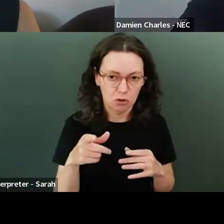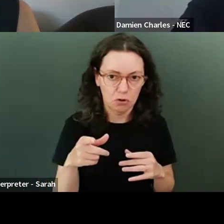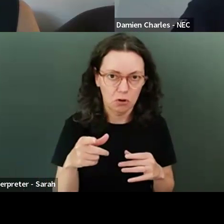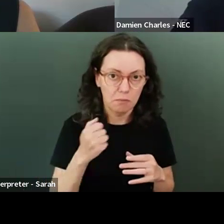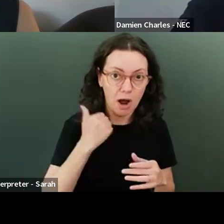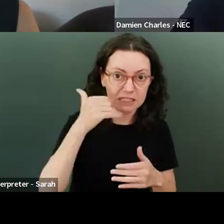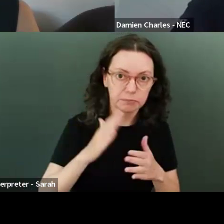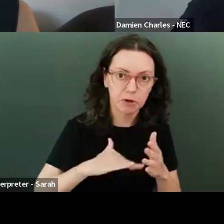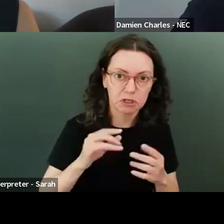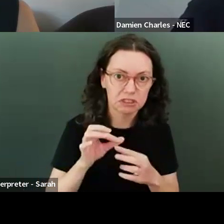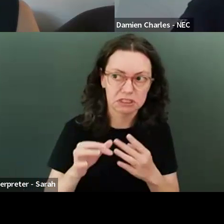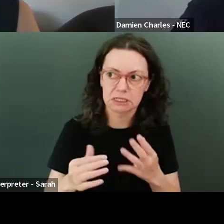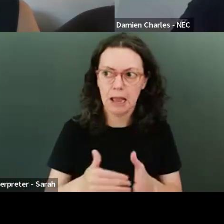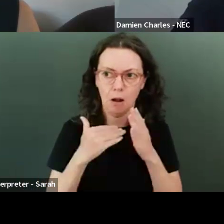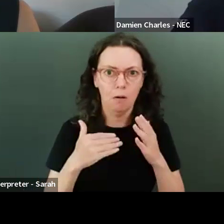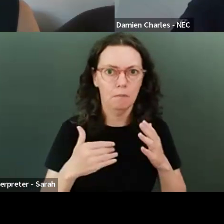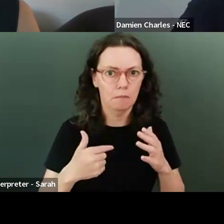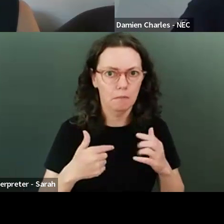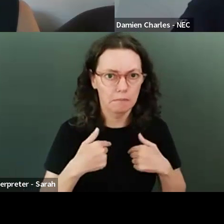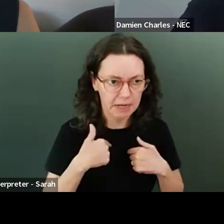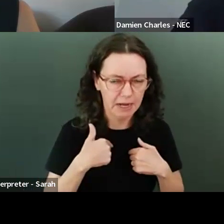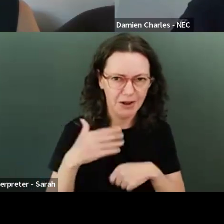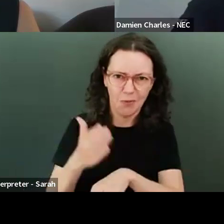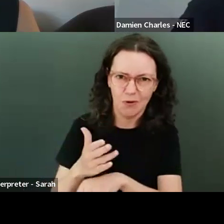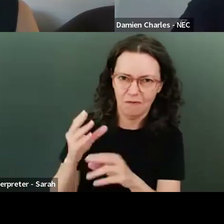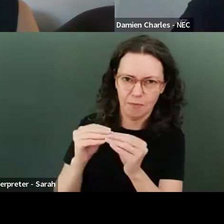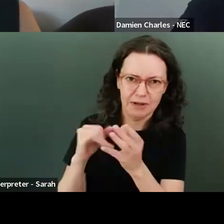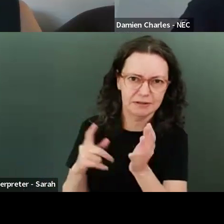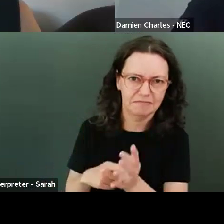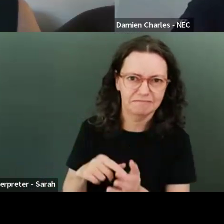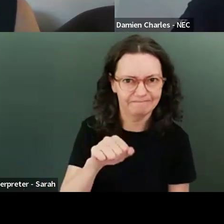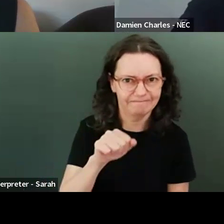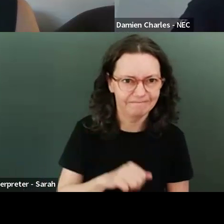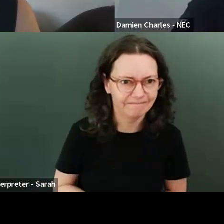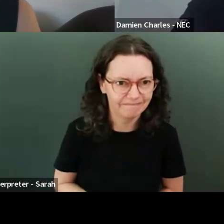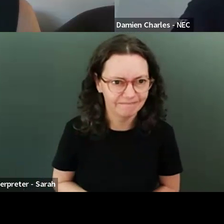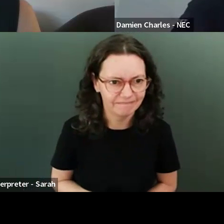that's yet really helping with creating